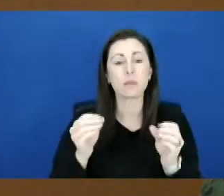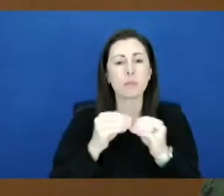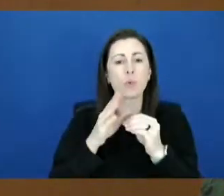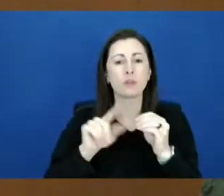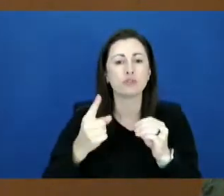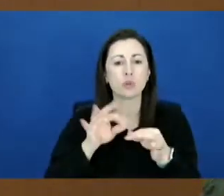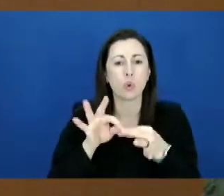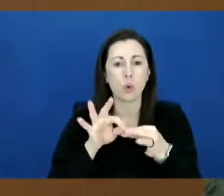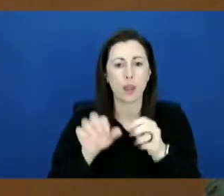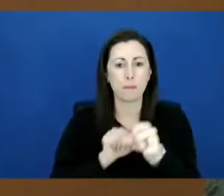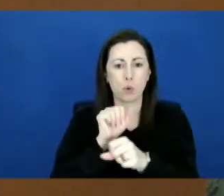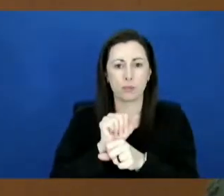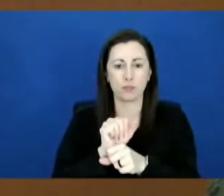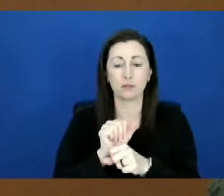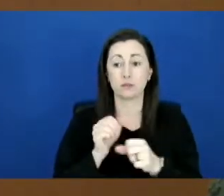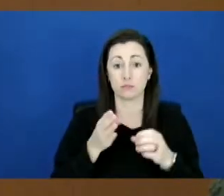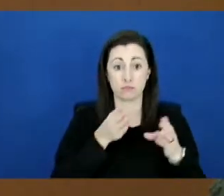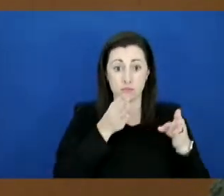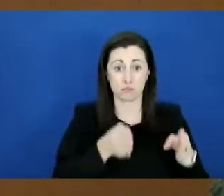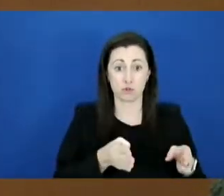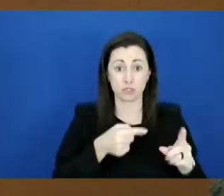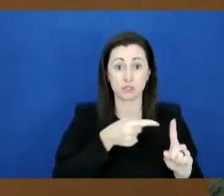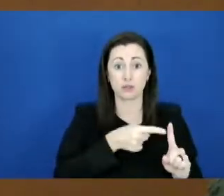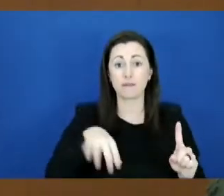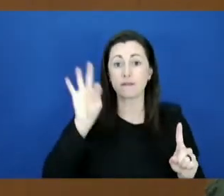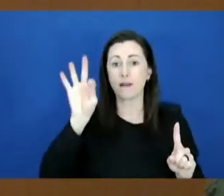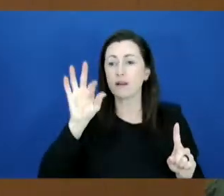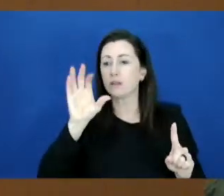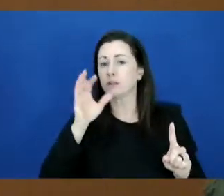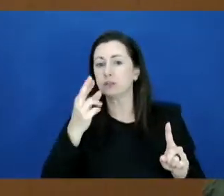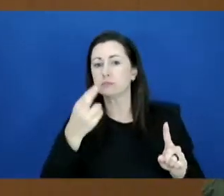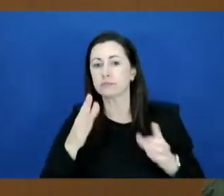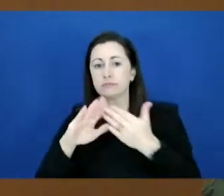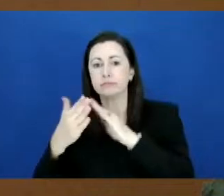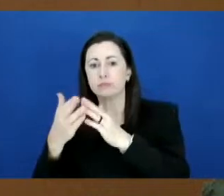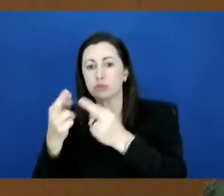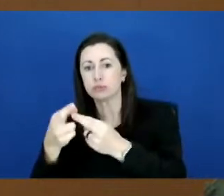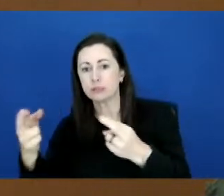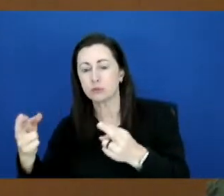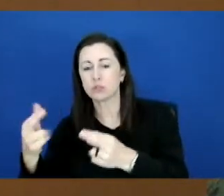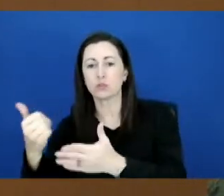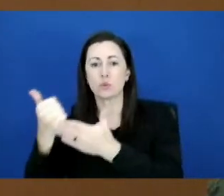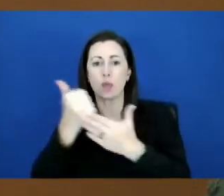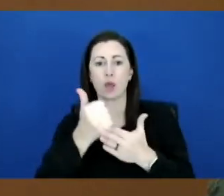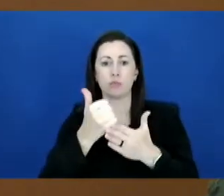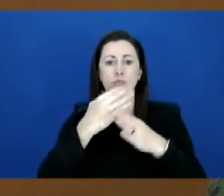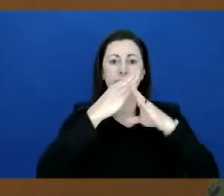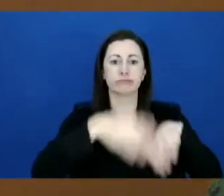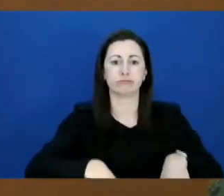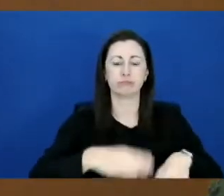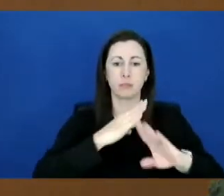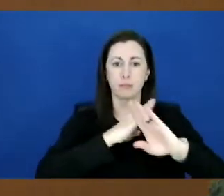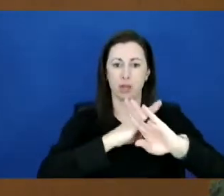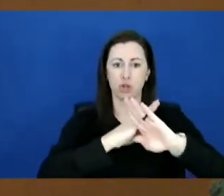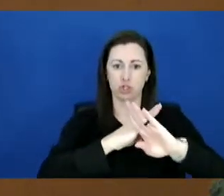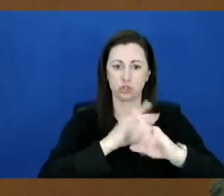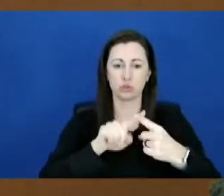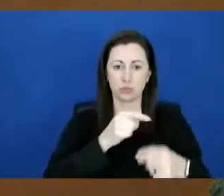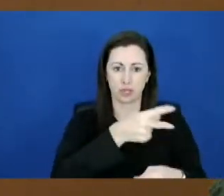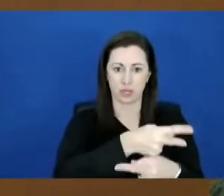SYSTEM NAVIGATORS AND THESE INDIVIDUALS DO MUCH MORE THAN COORDINATE APPOINTMENTS. THEY'RE THE ONES FINDING